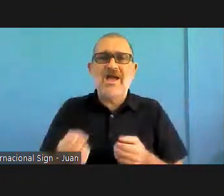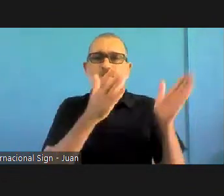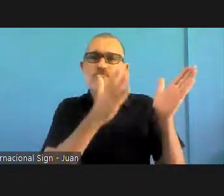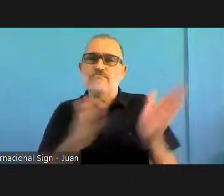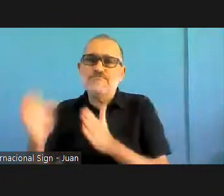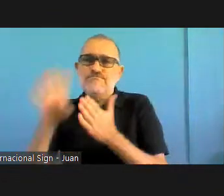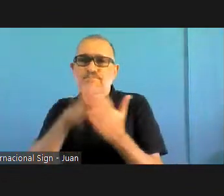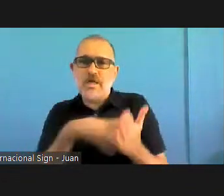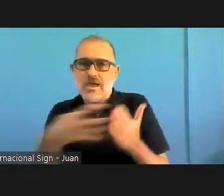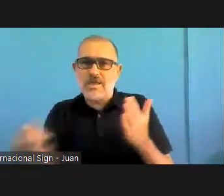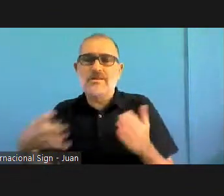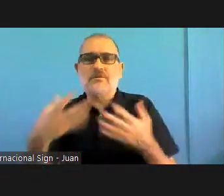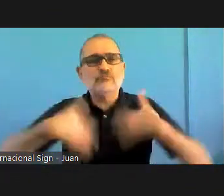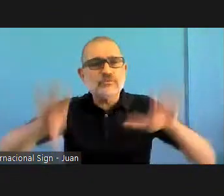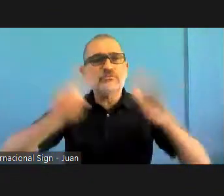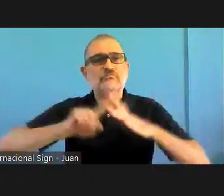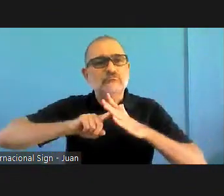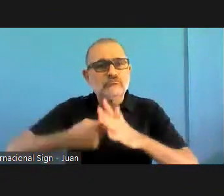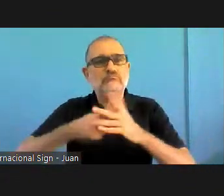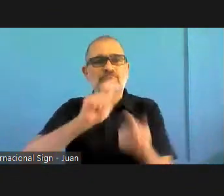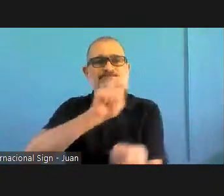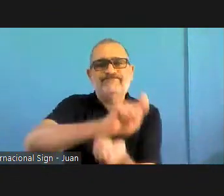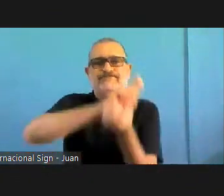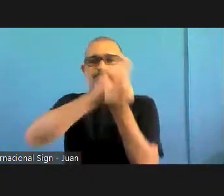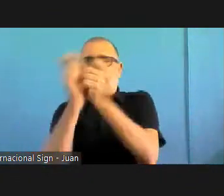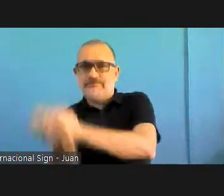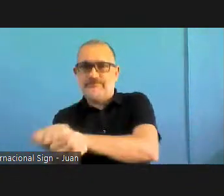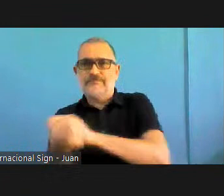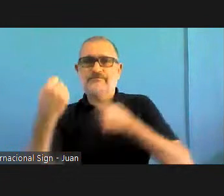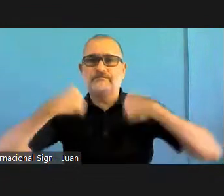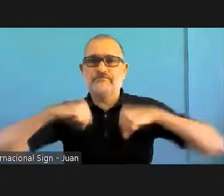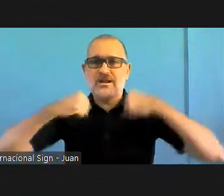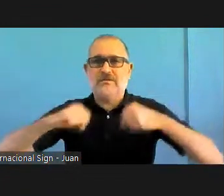And then we are developing the primary health care renewal policy.